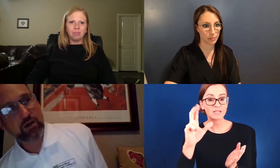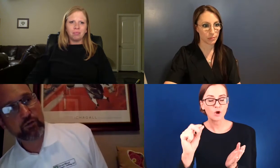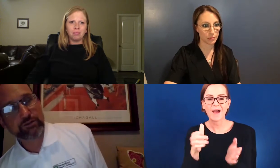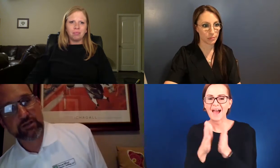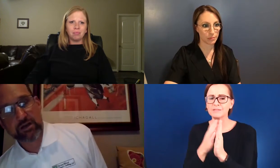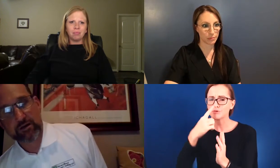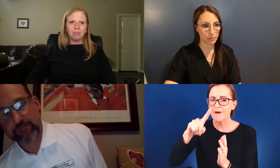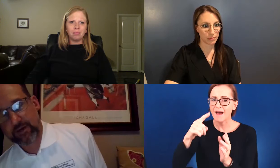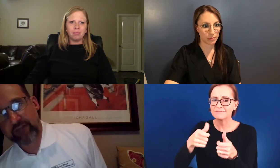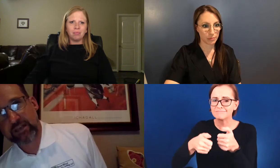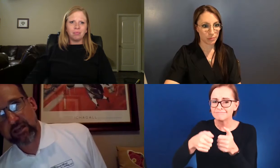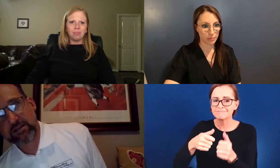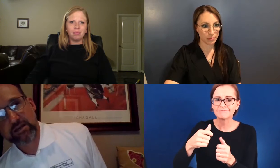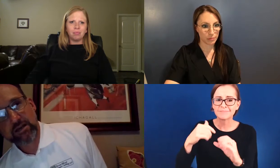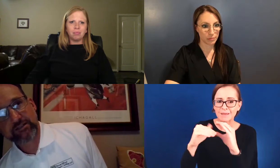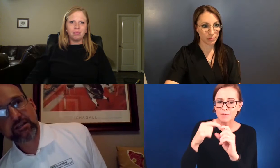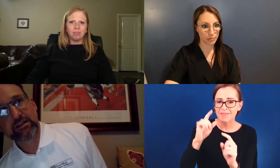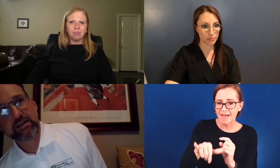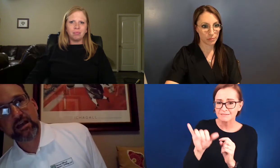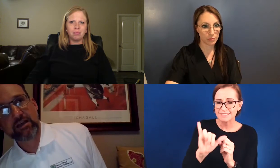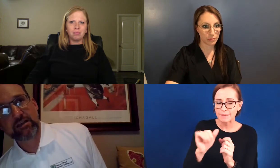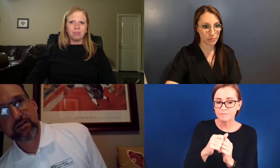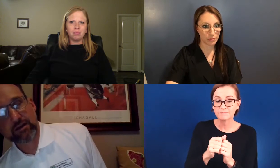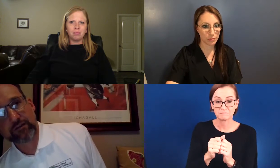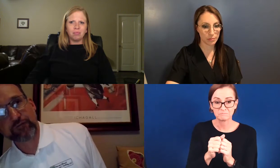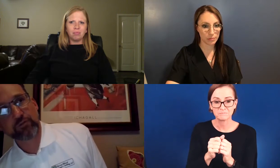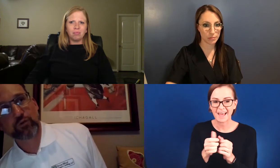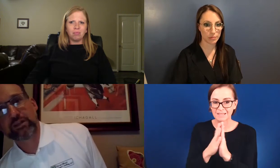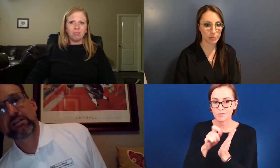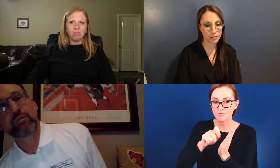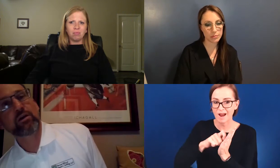I always advocate sending a confirmatory email